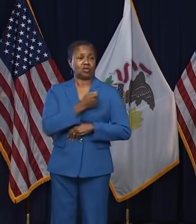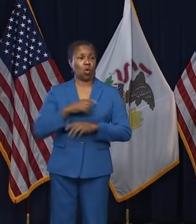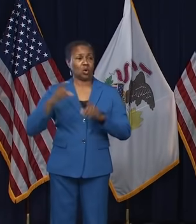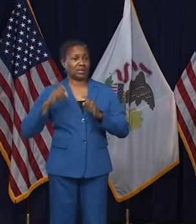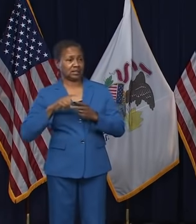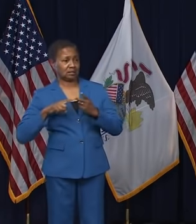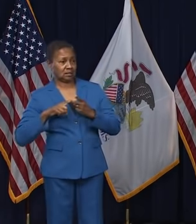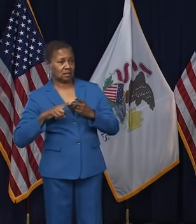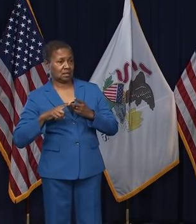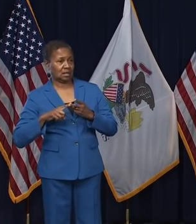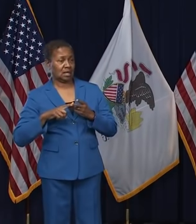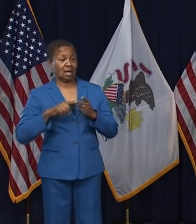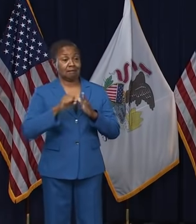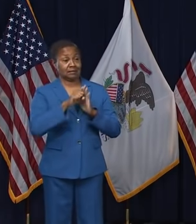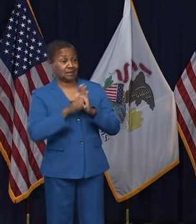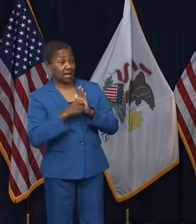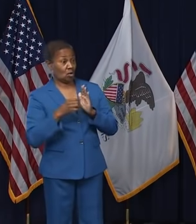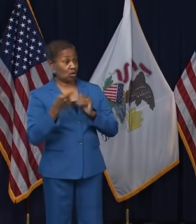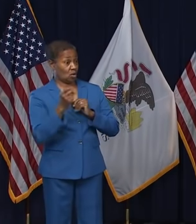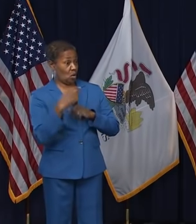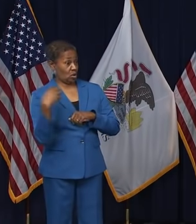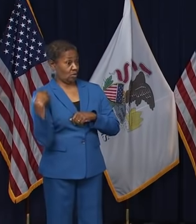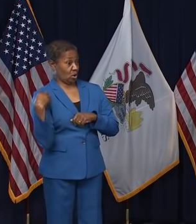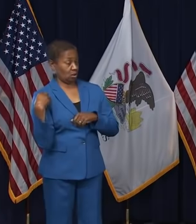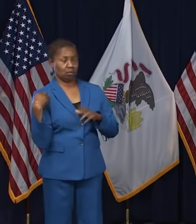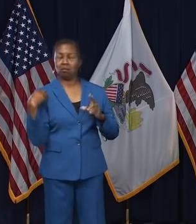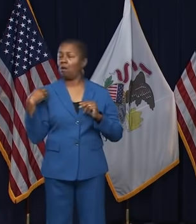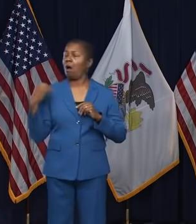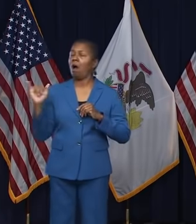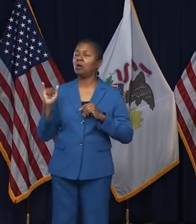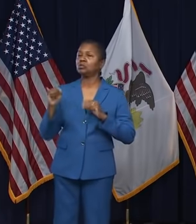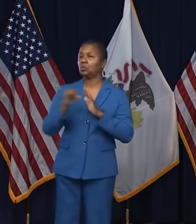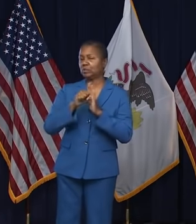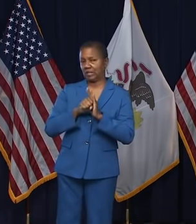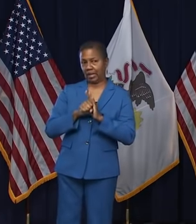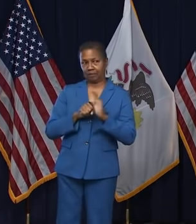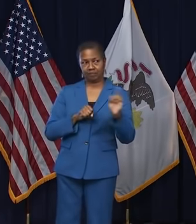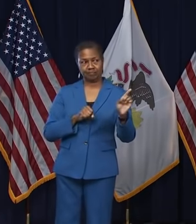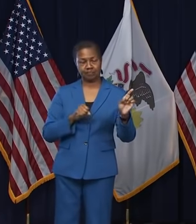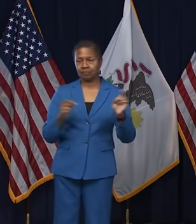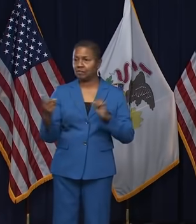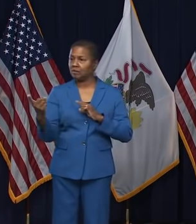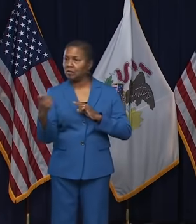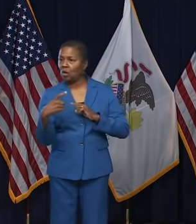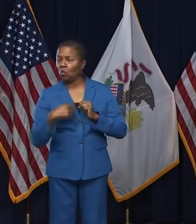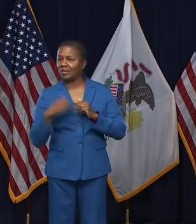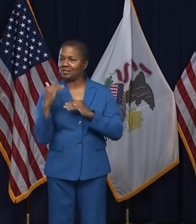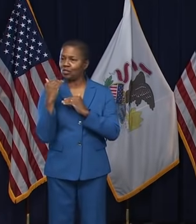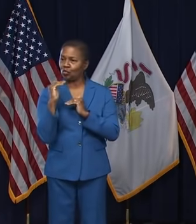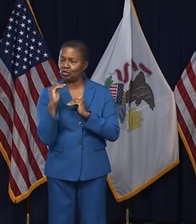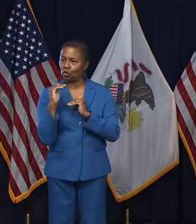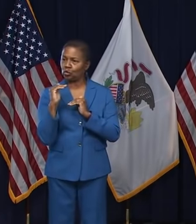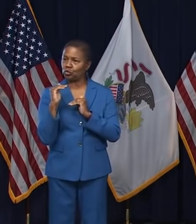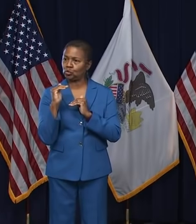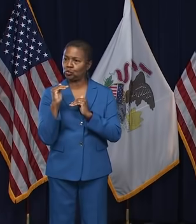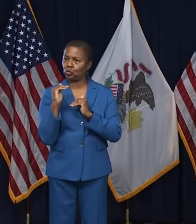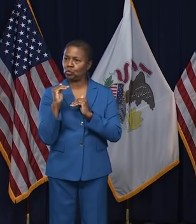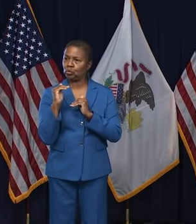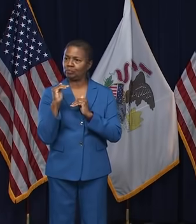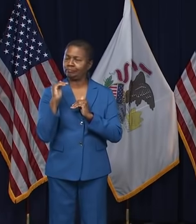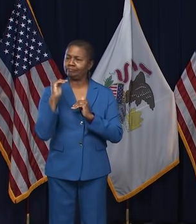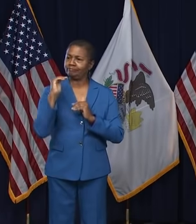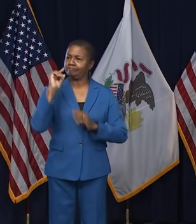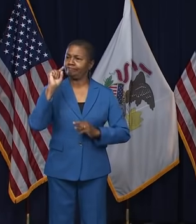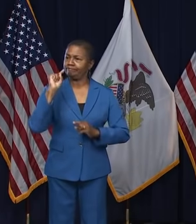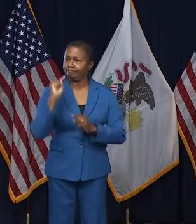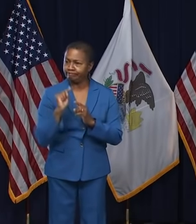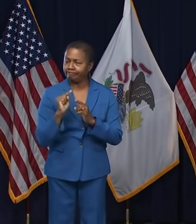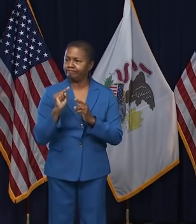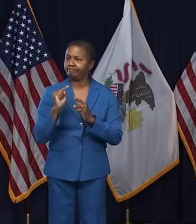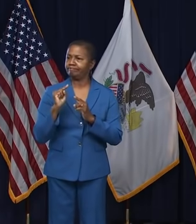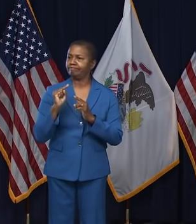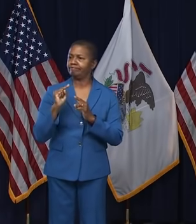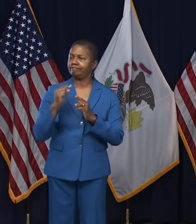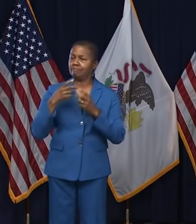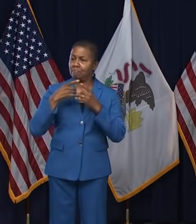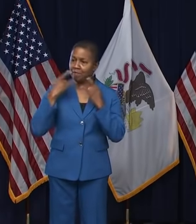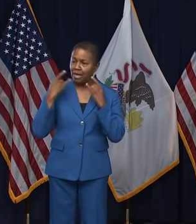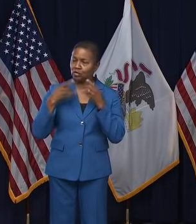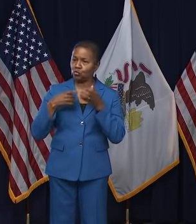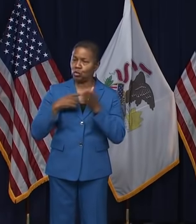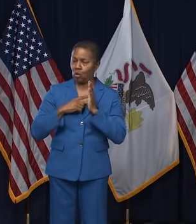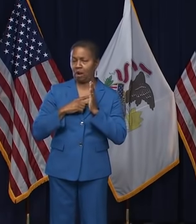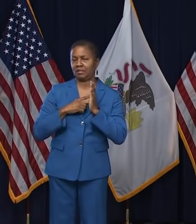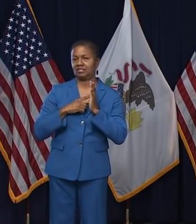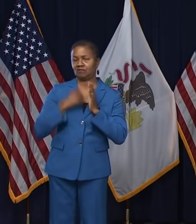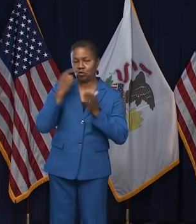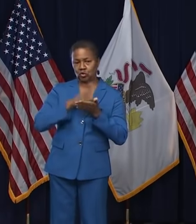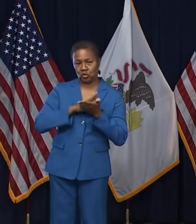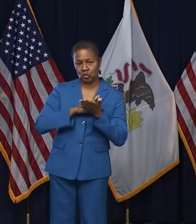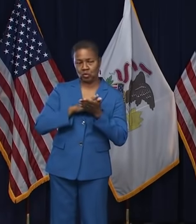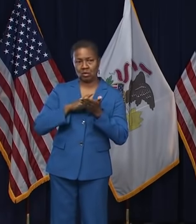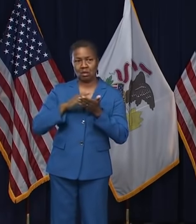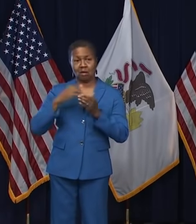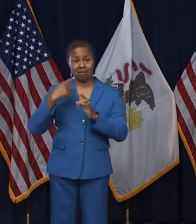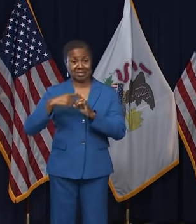Now being require to get back